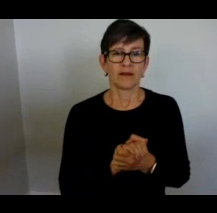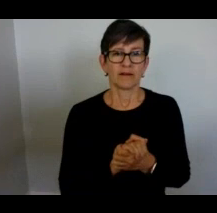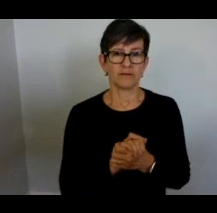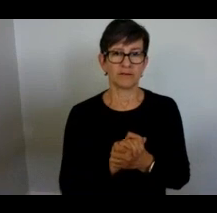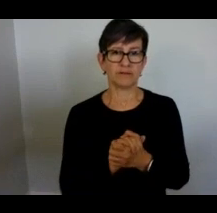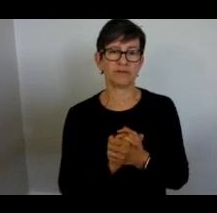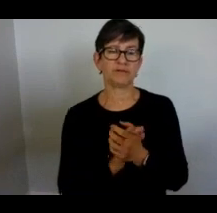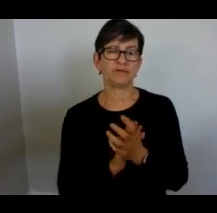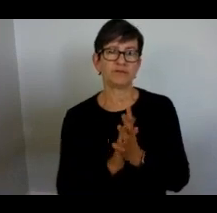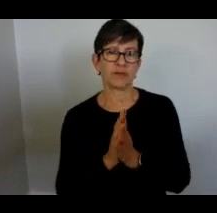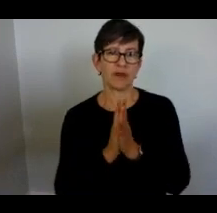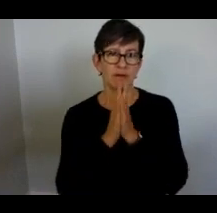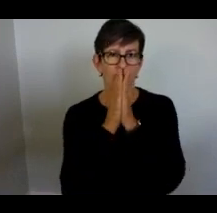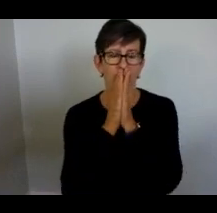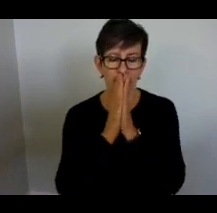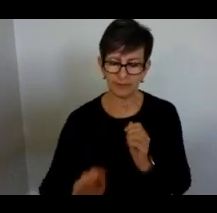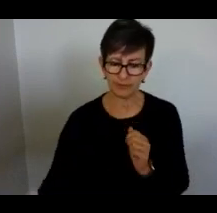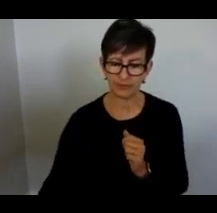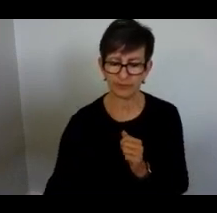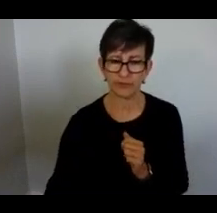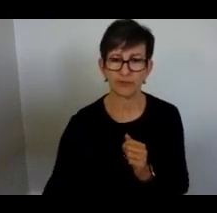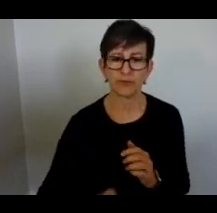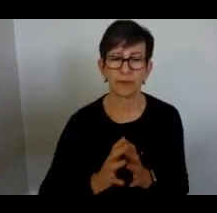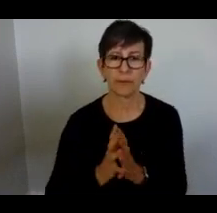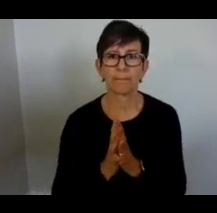Georgia, was there a question you were hoping to ask Ese today?